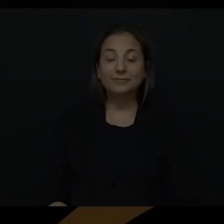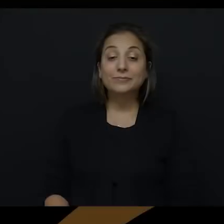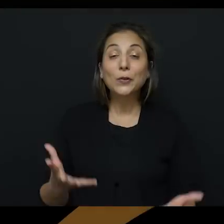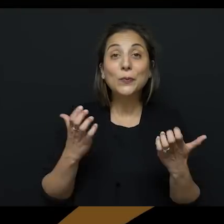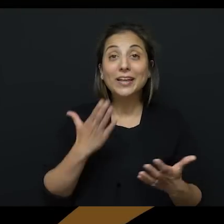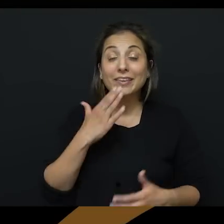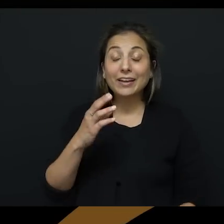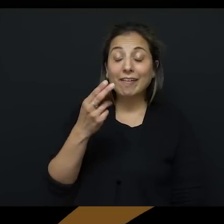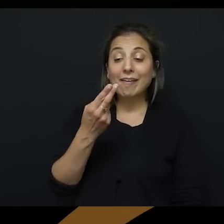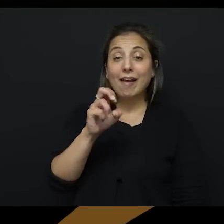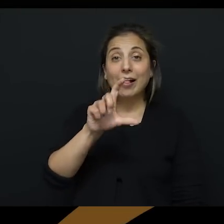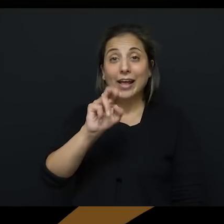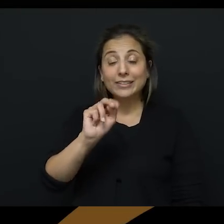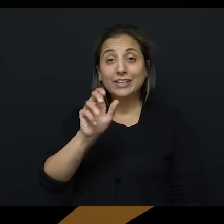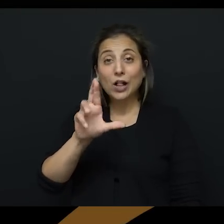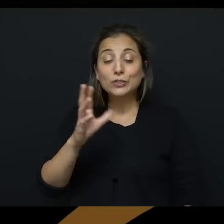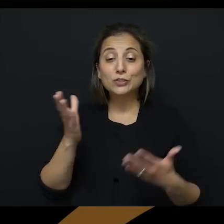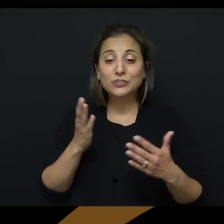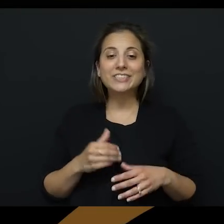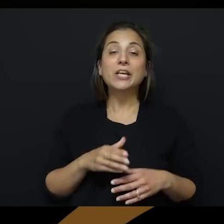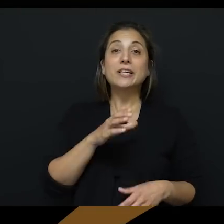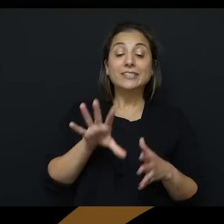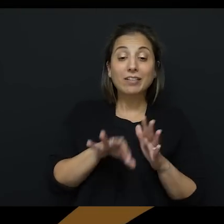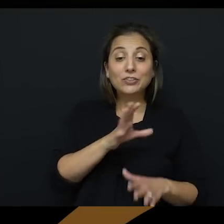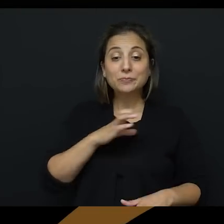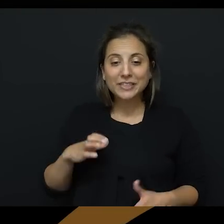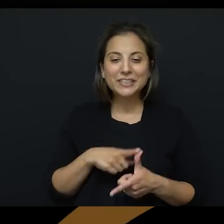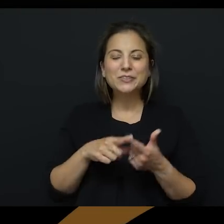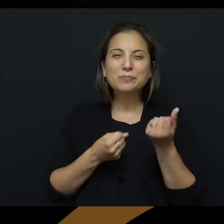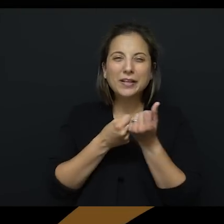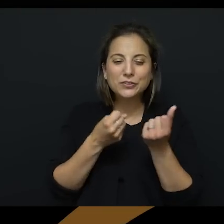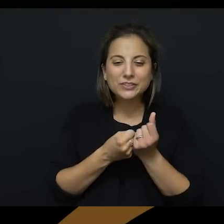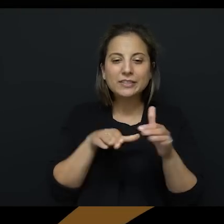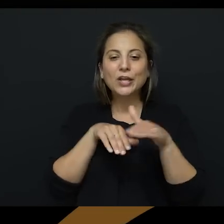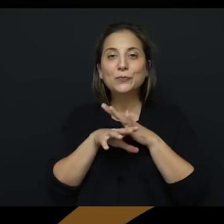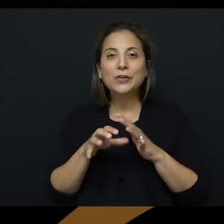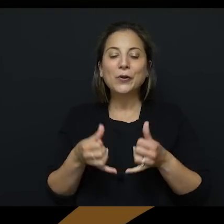We would like to thank Helen Keller Services’ selection committee sponsors, and Accessability Award recipients.